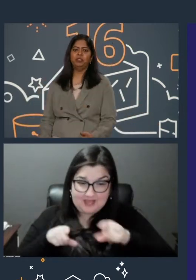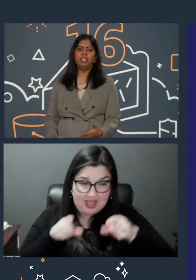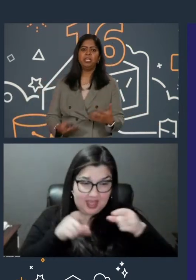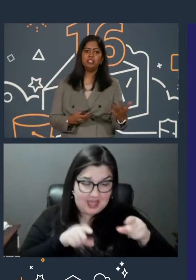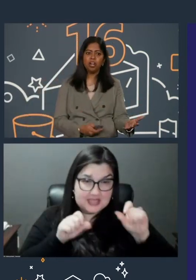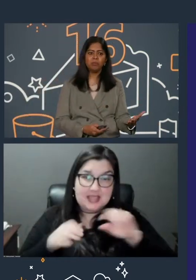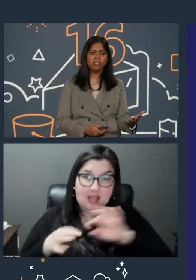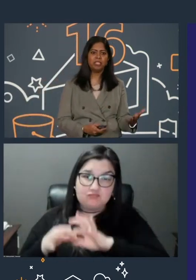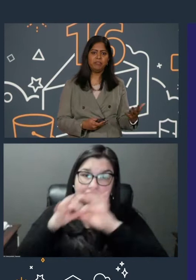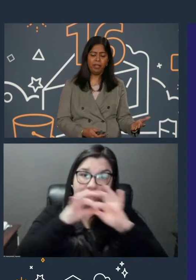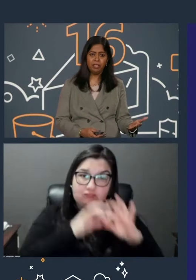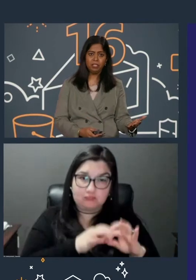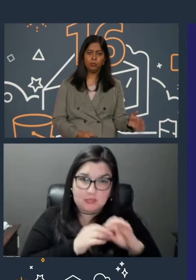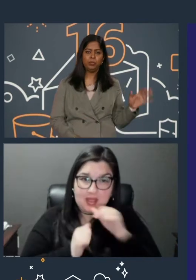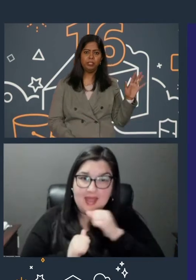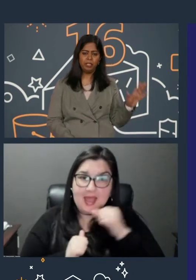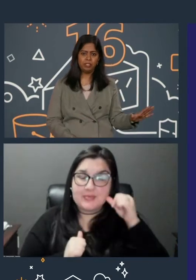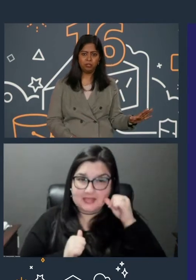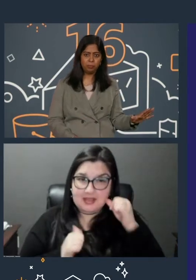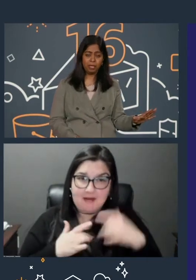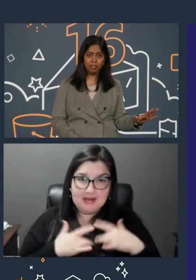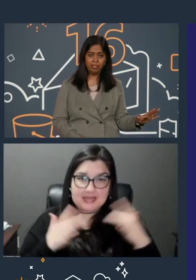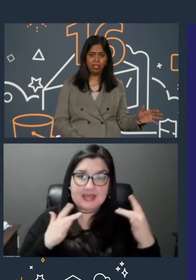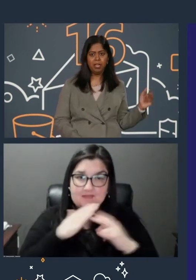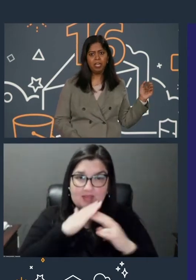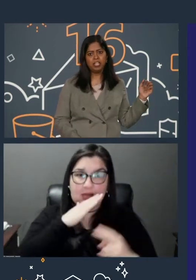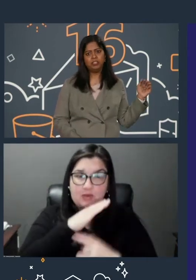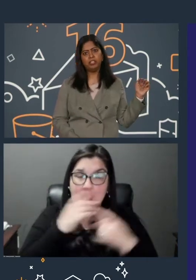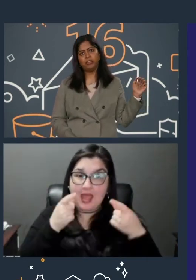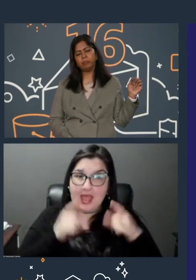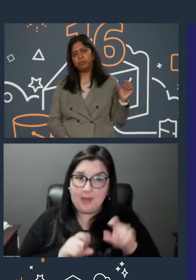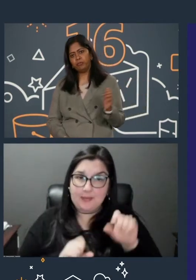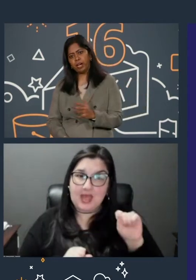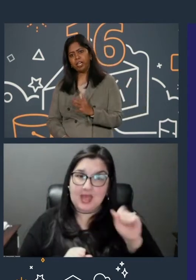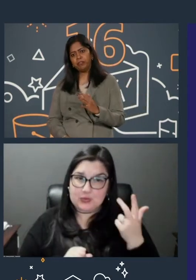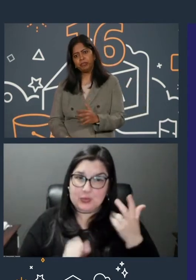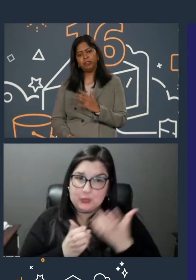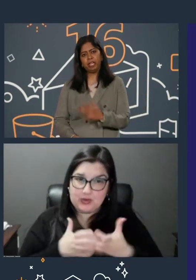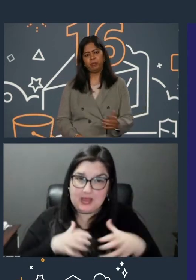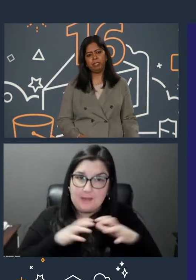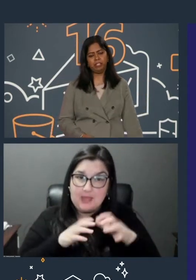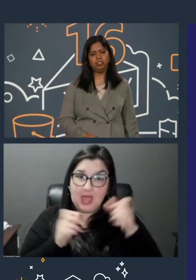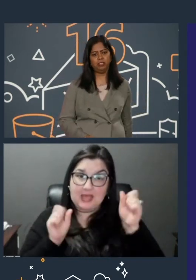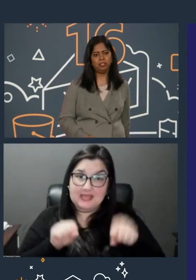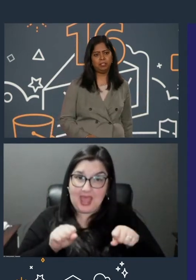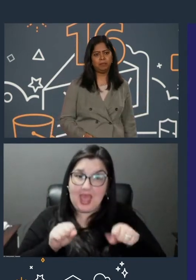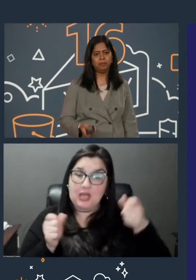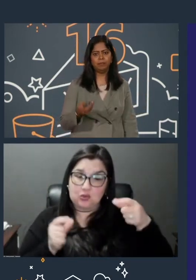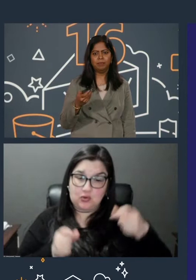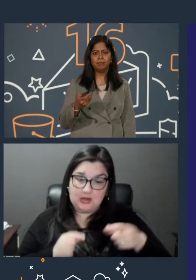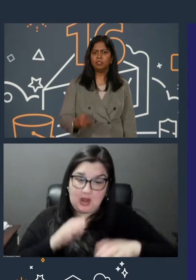So each object event within an S3 bucket can trigger up to five different applications.